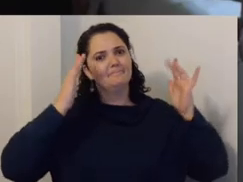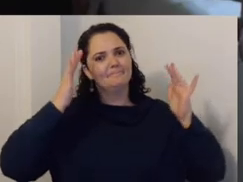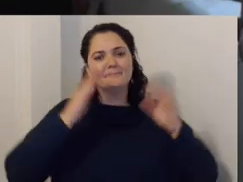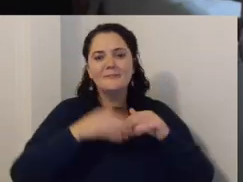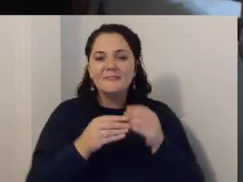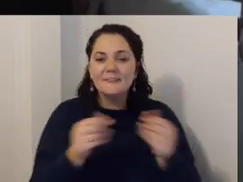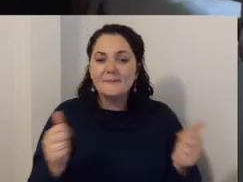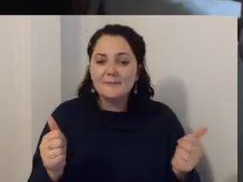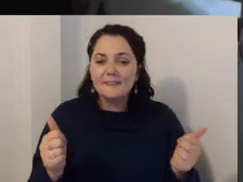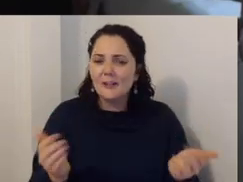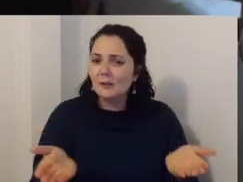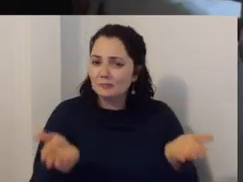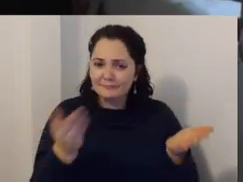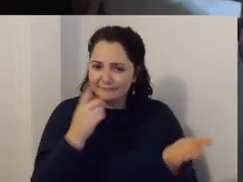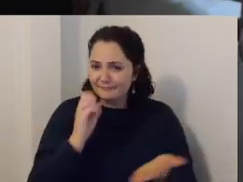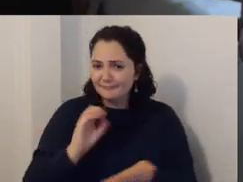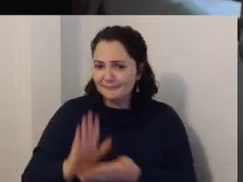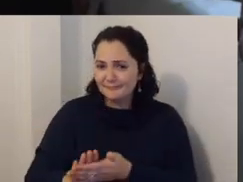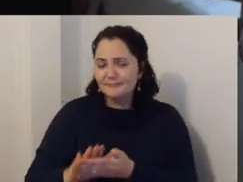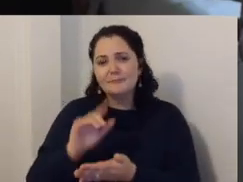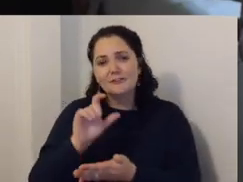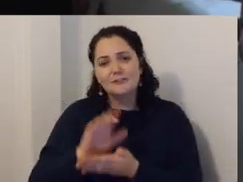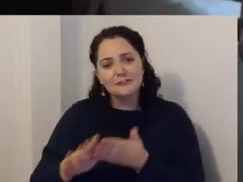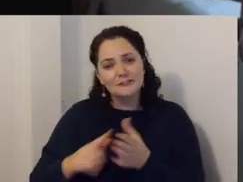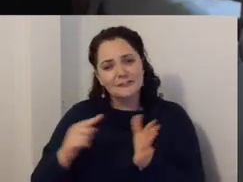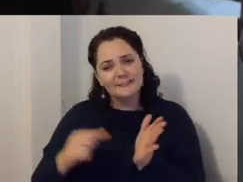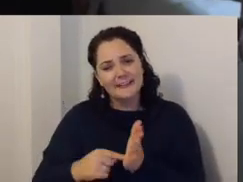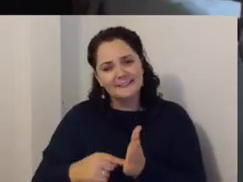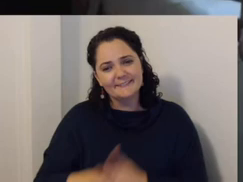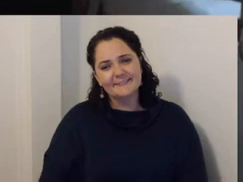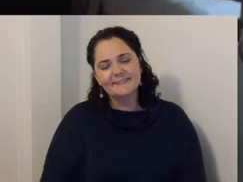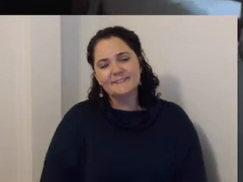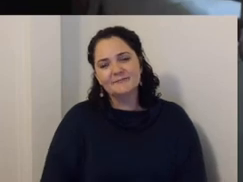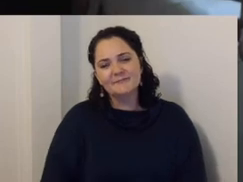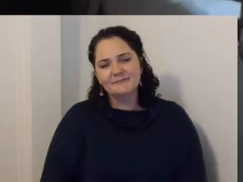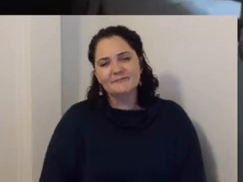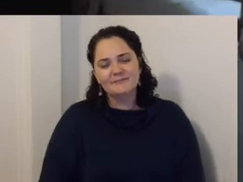this final drawing, feel free to just pop them into the chat and Thea can relay them to me